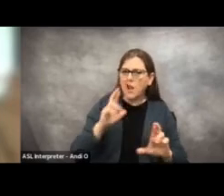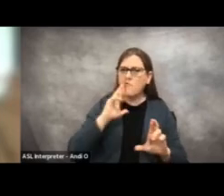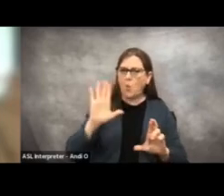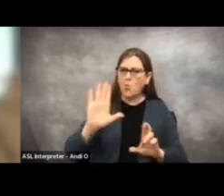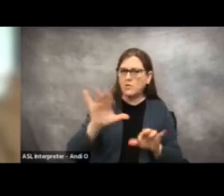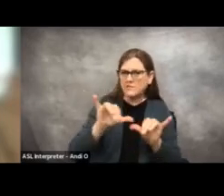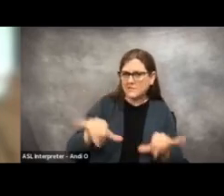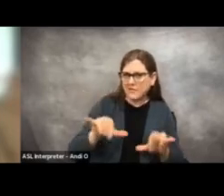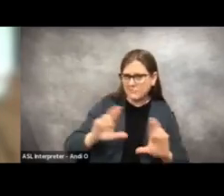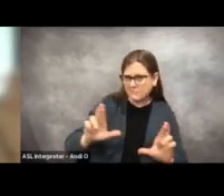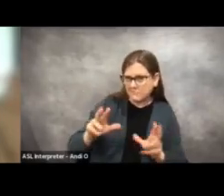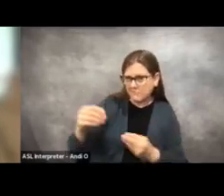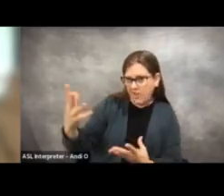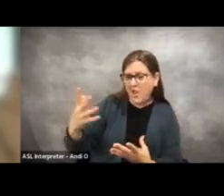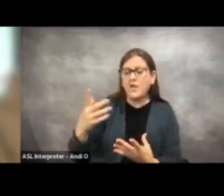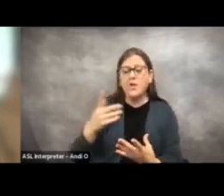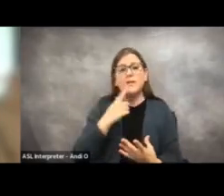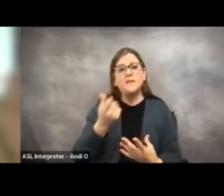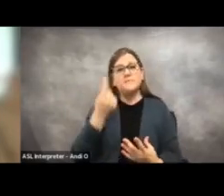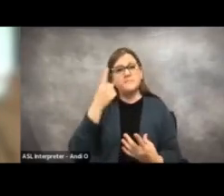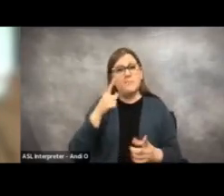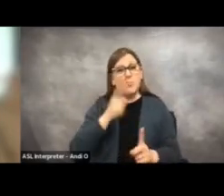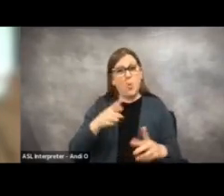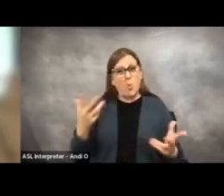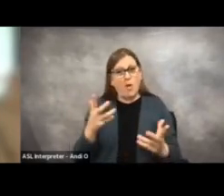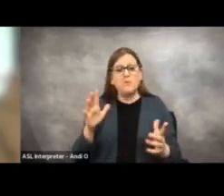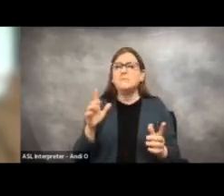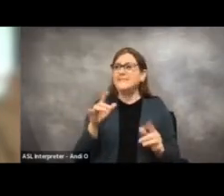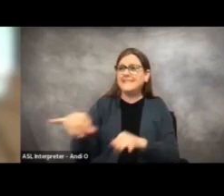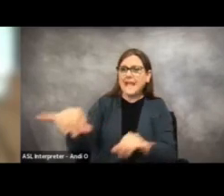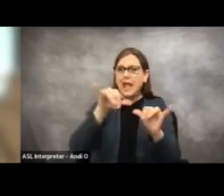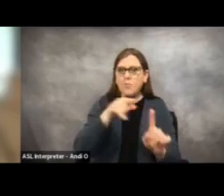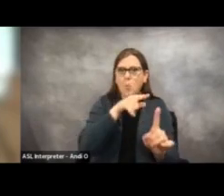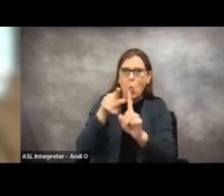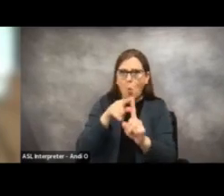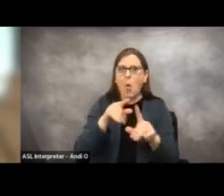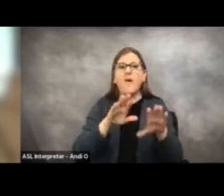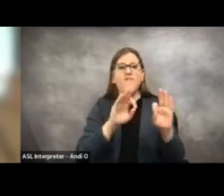goal in keeping families together, keeping them safe and healthy, you will want to spend